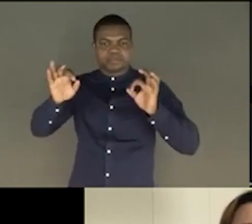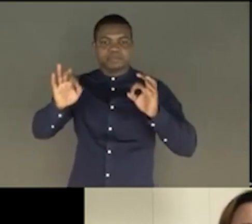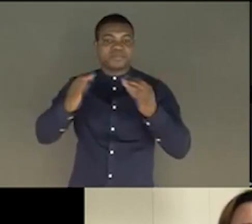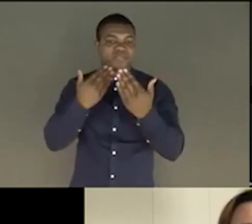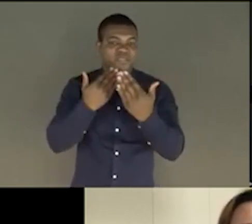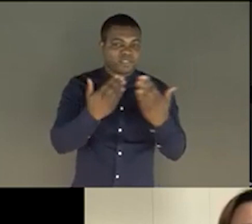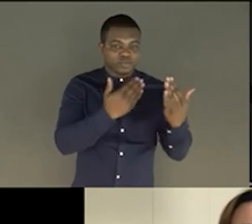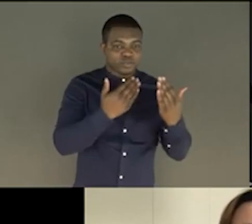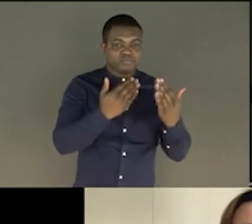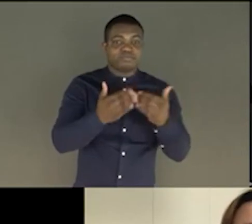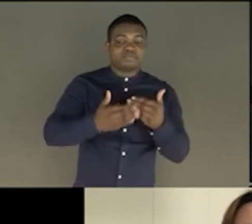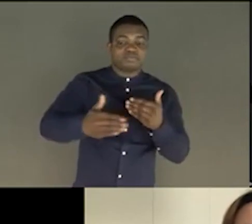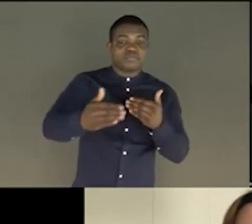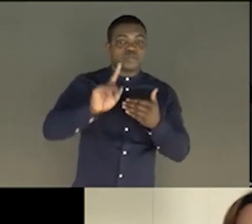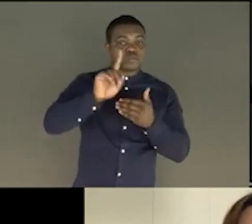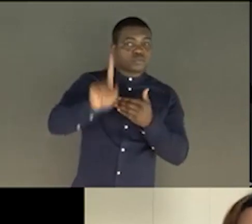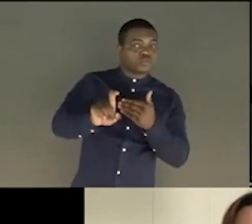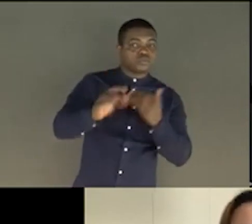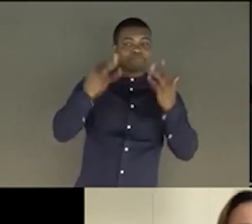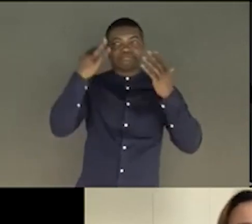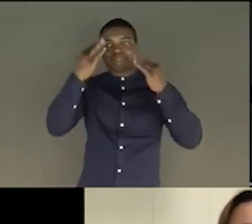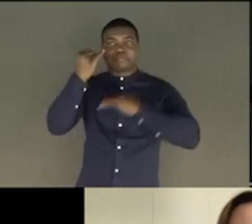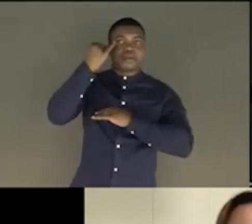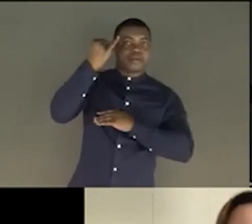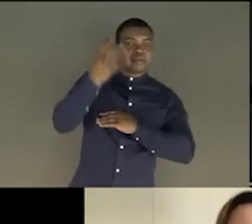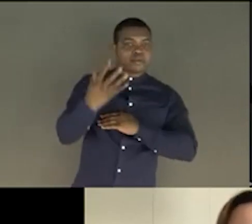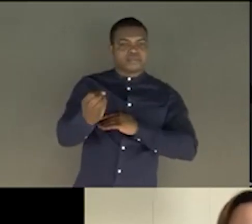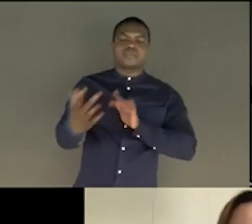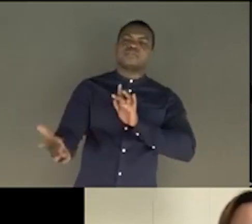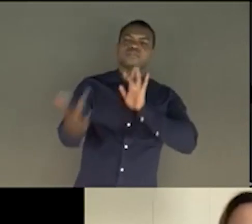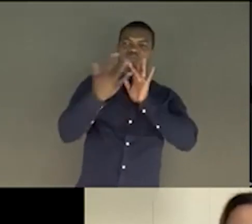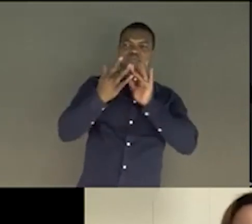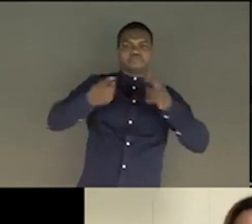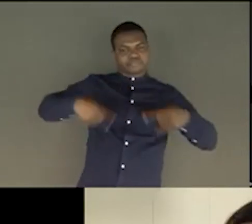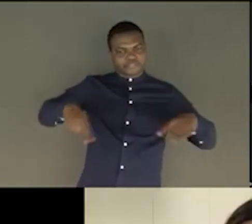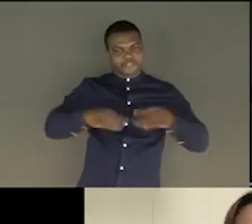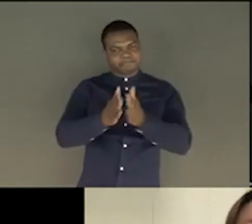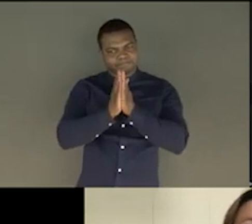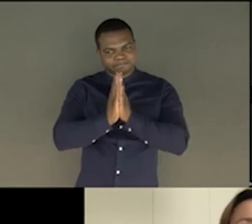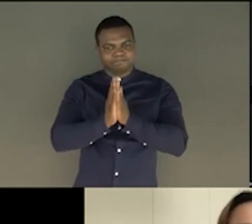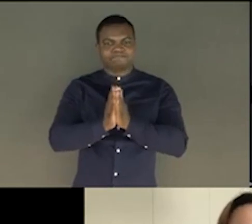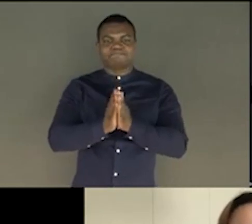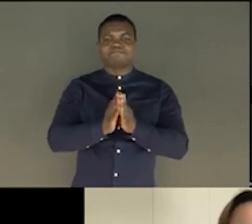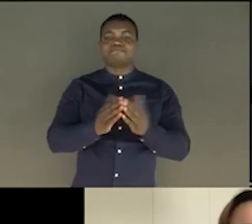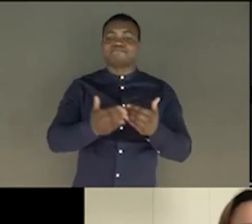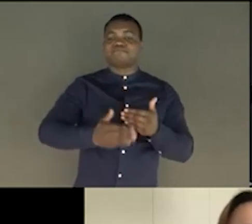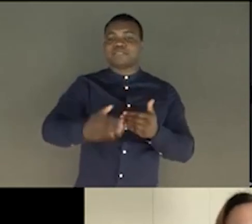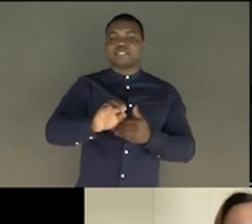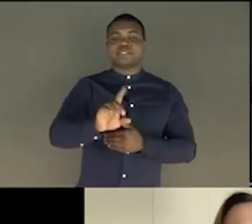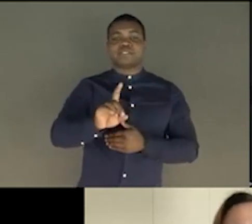And also stay tuned on all the really interesting things that EDF is producing. Loads of good material always to follow.